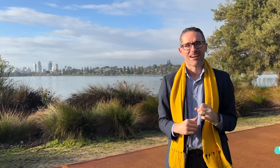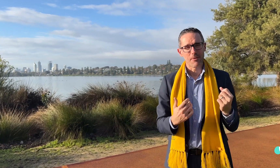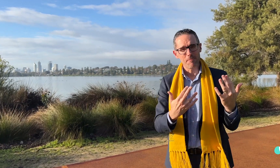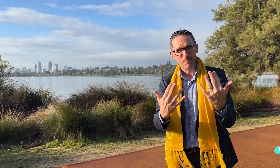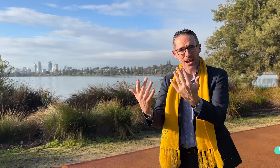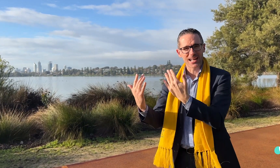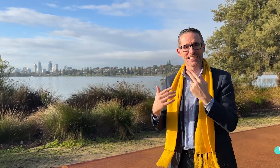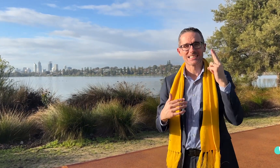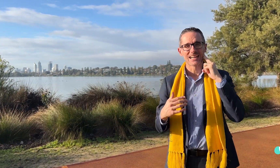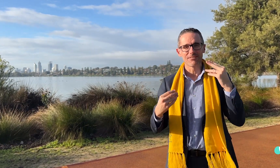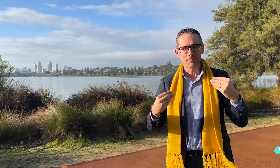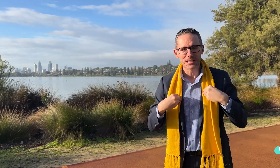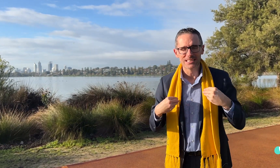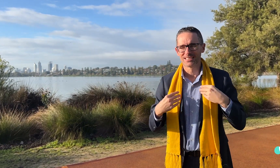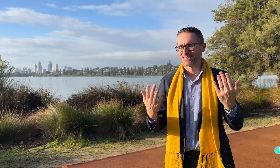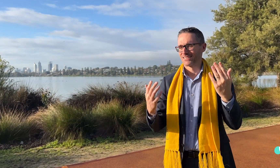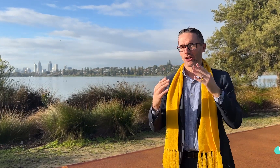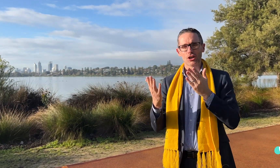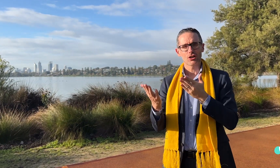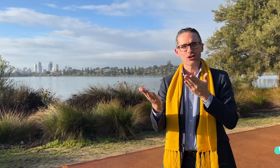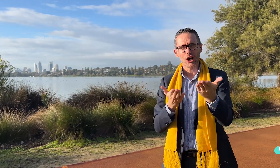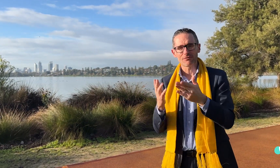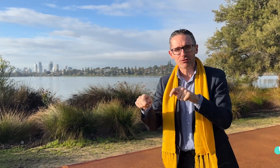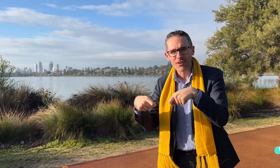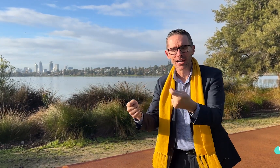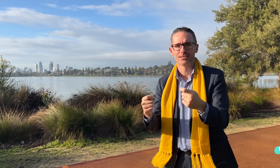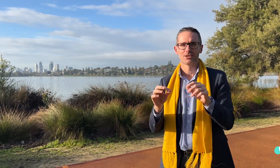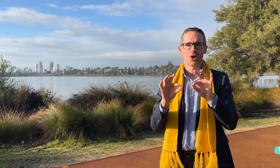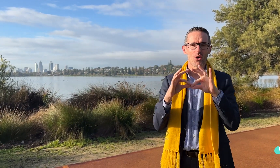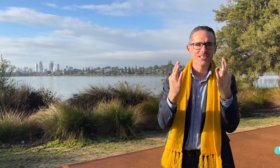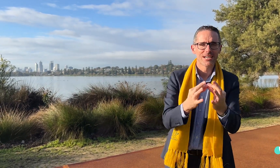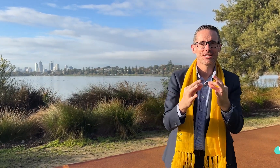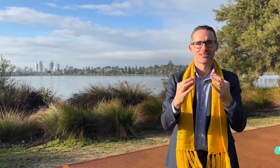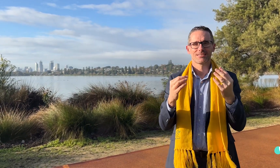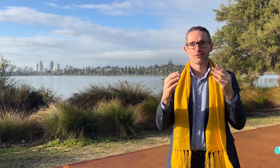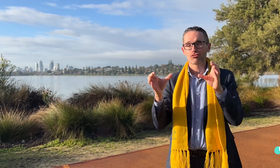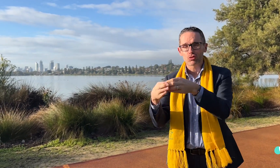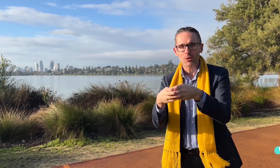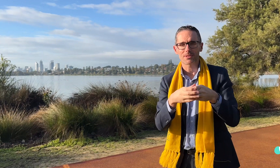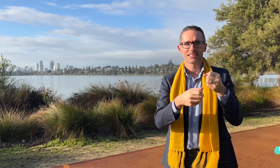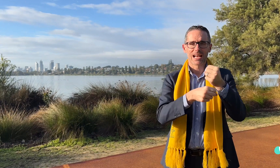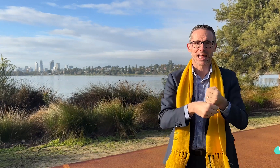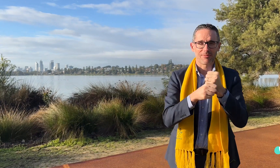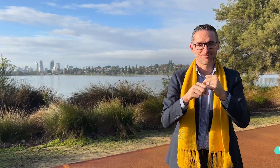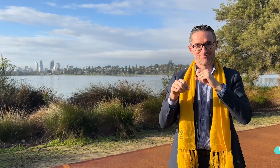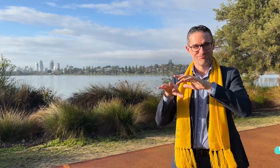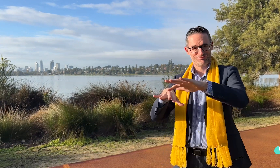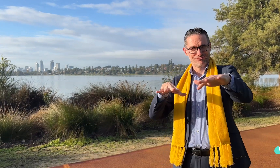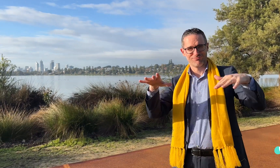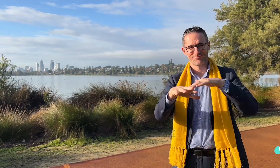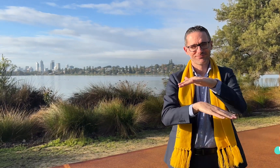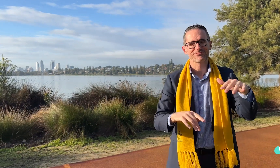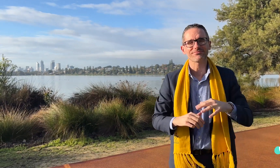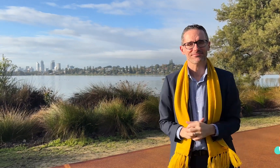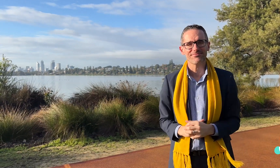There are so many Deaf businesses, service providers, organisations, groups and clubs that will be in attendance.